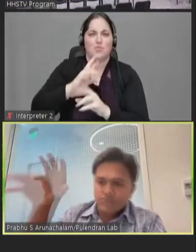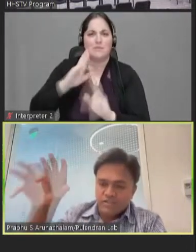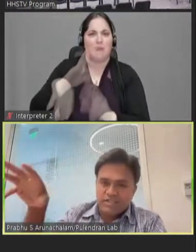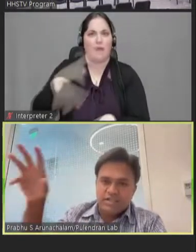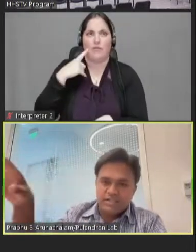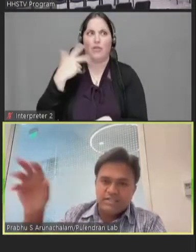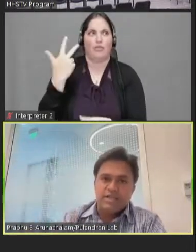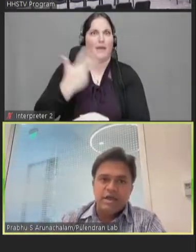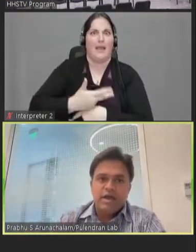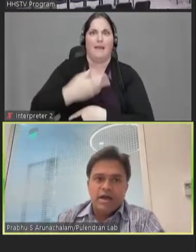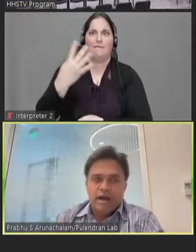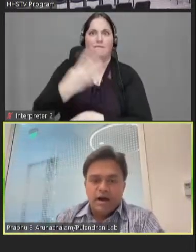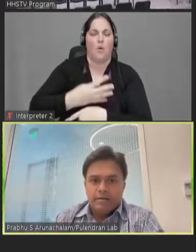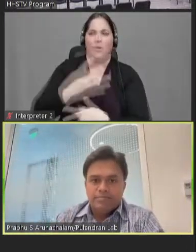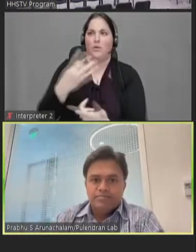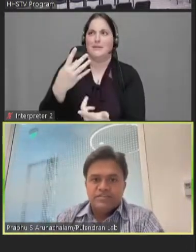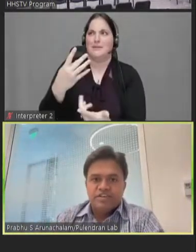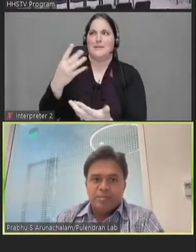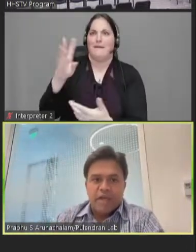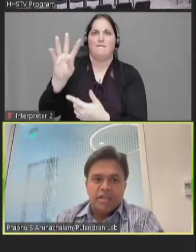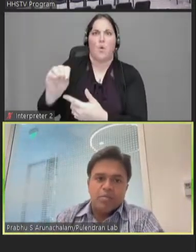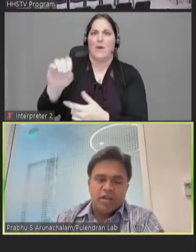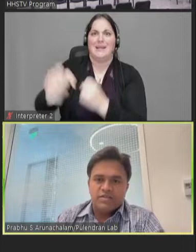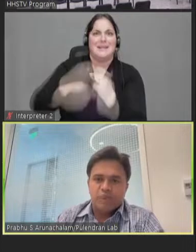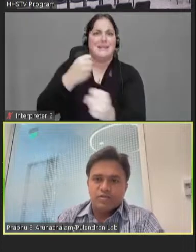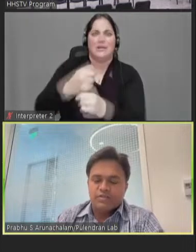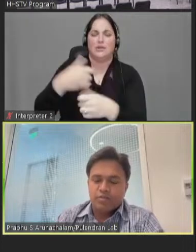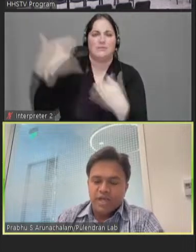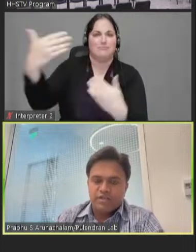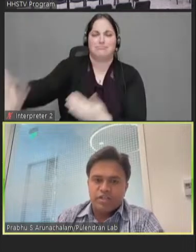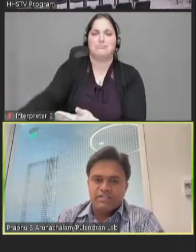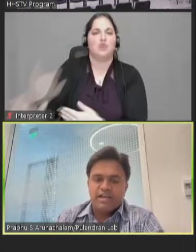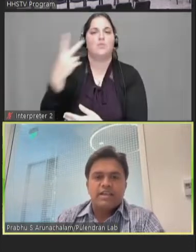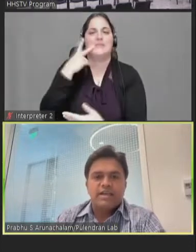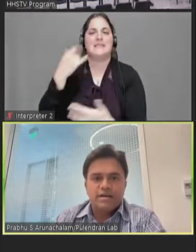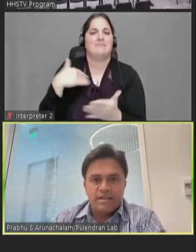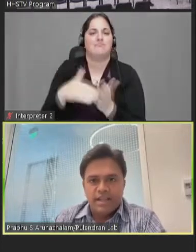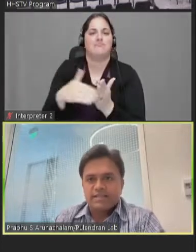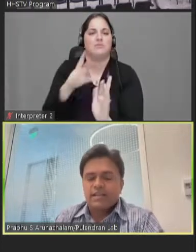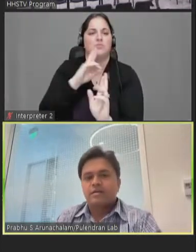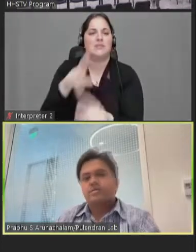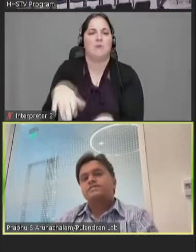You still see serum antibody responses, so based on this idea -- next slide, please.